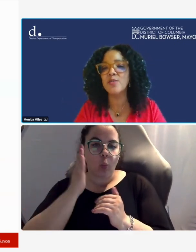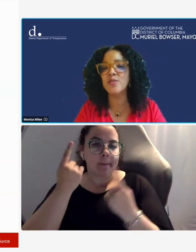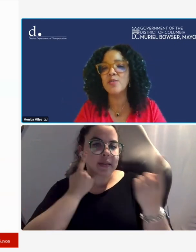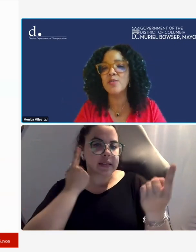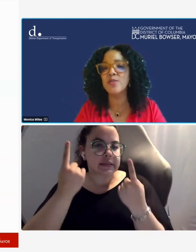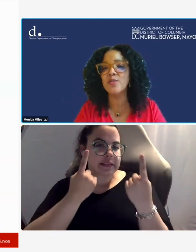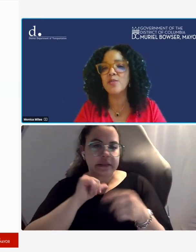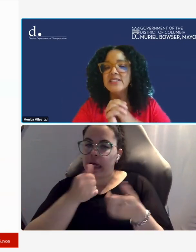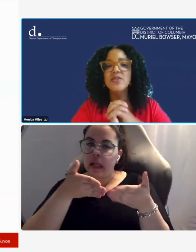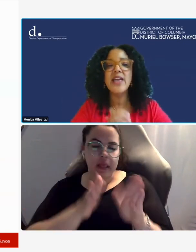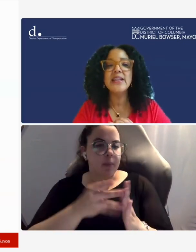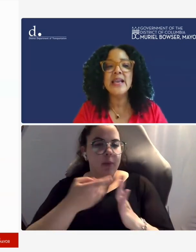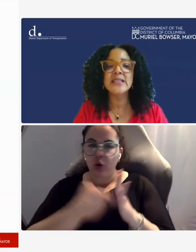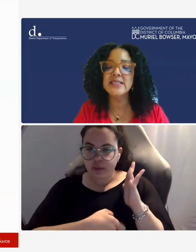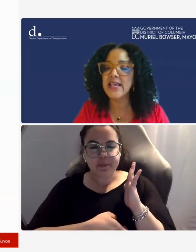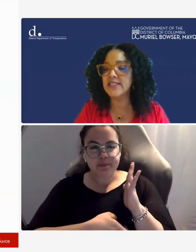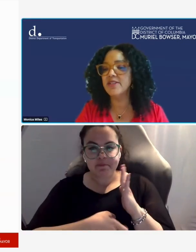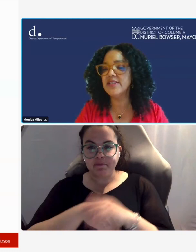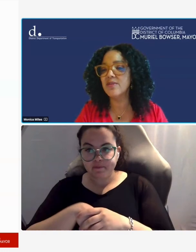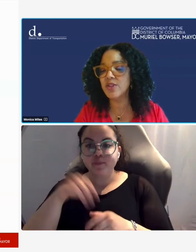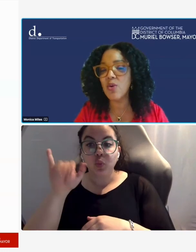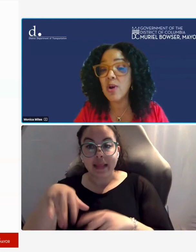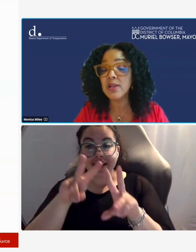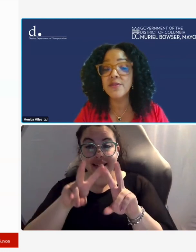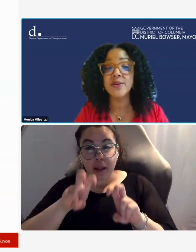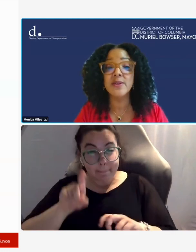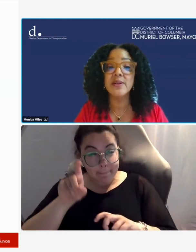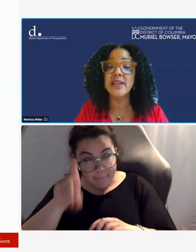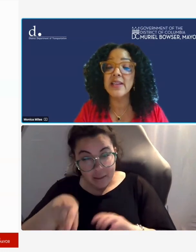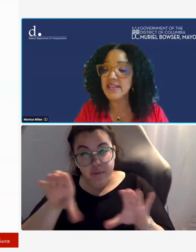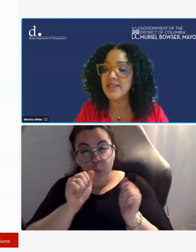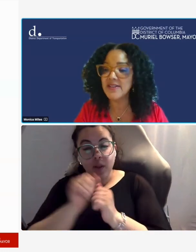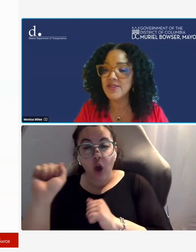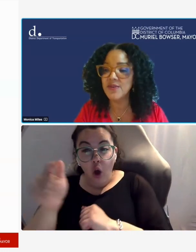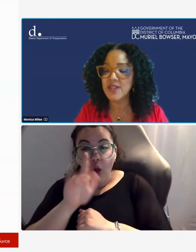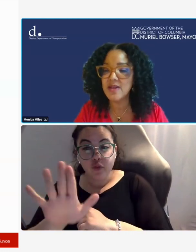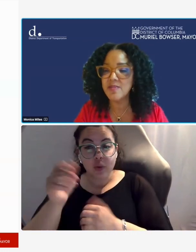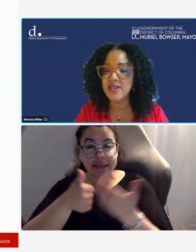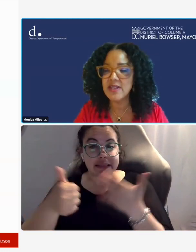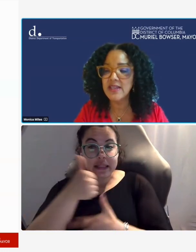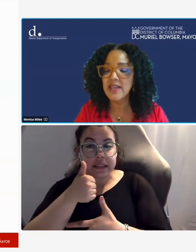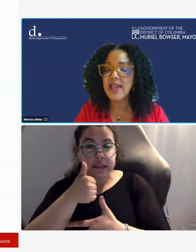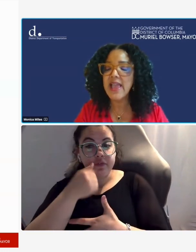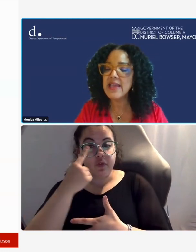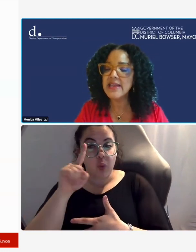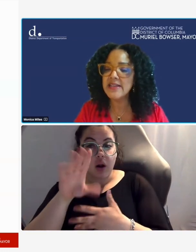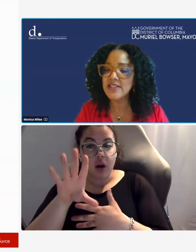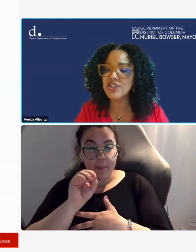cost and so that analysis has to be done with all of your executives for the company and in addition